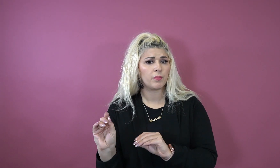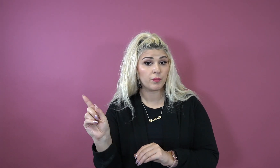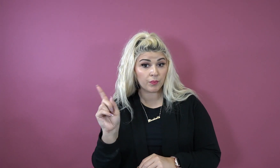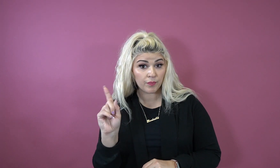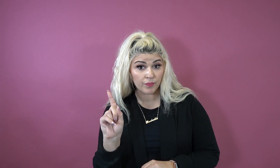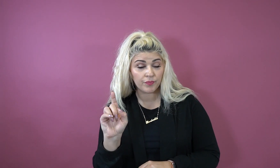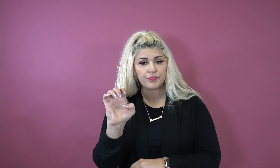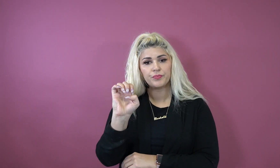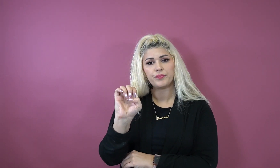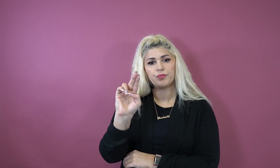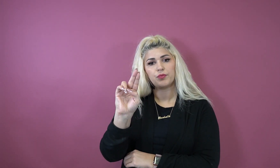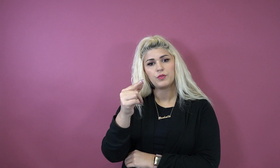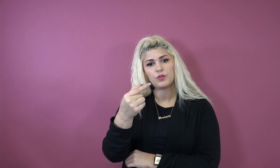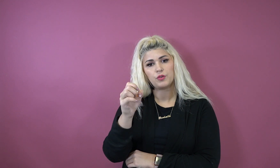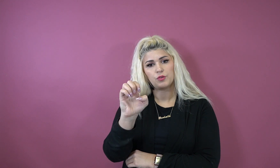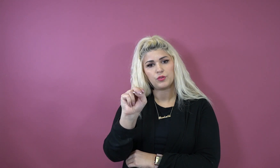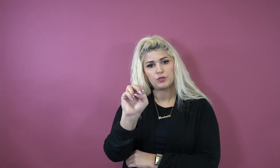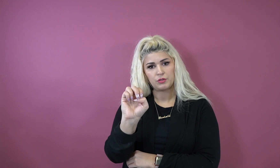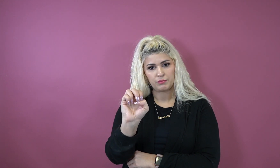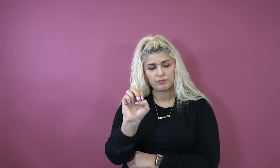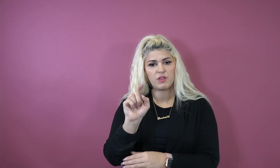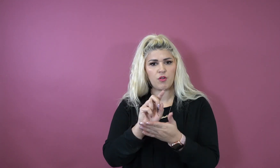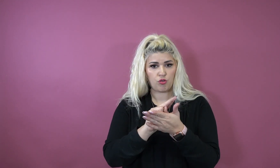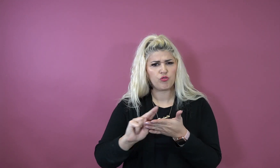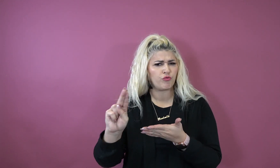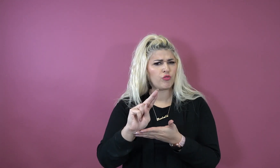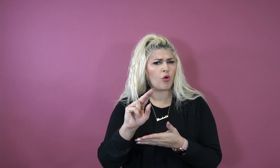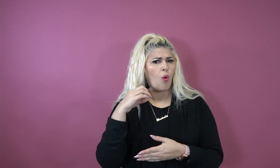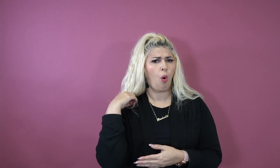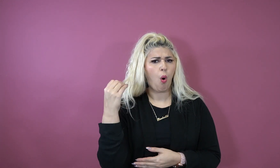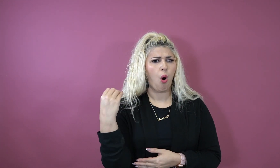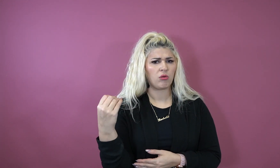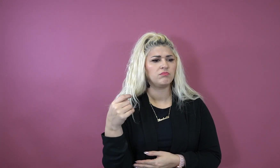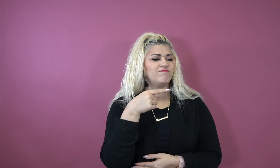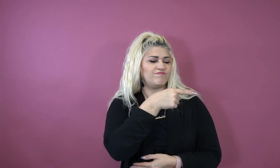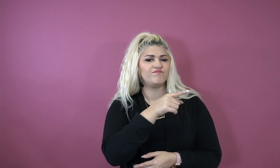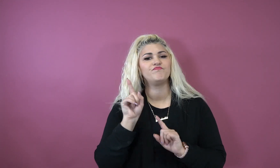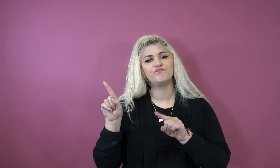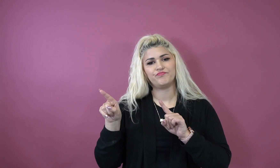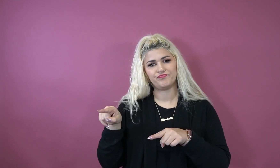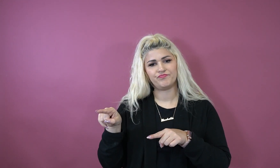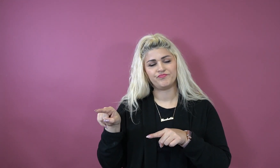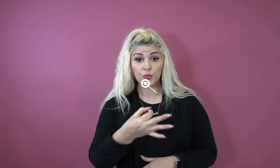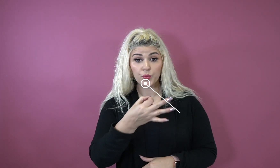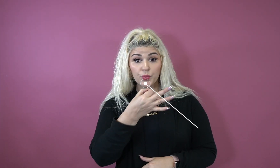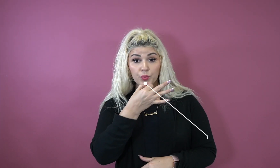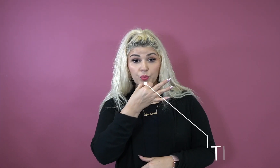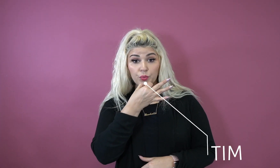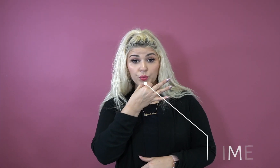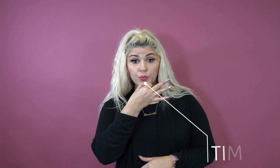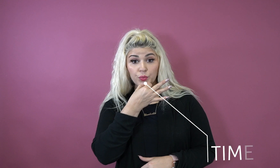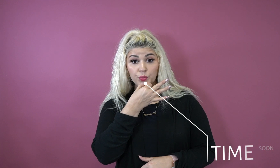"Oh my gosh, I just wanna take these signs that I'm learning and sign them correctly and put them in the right order